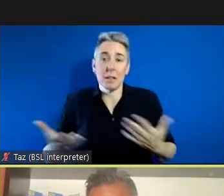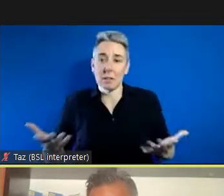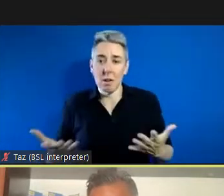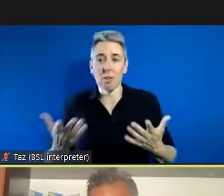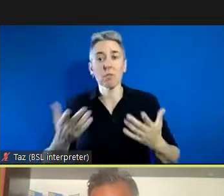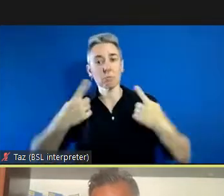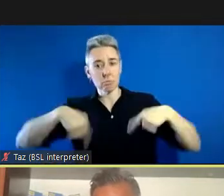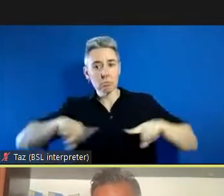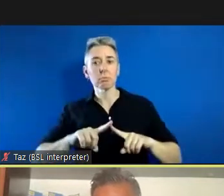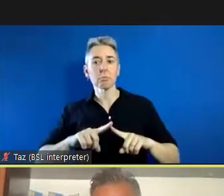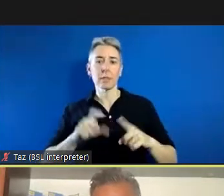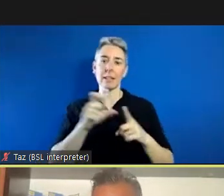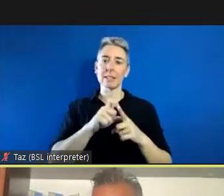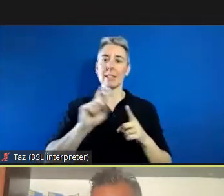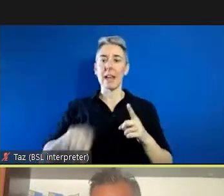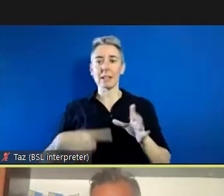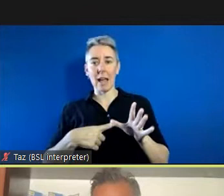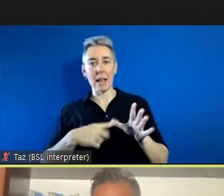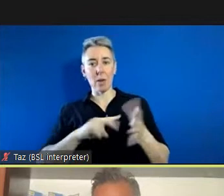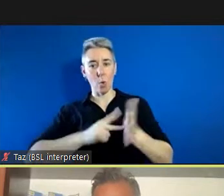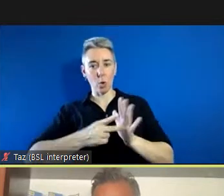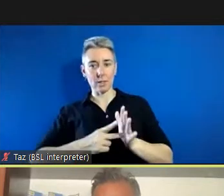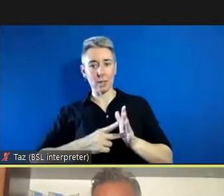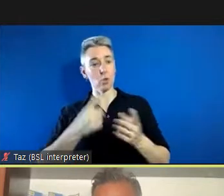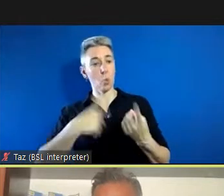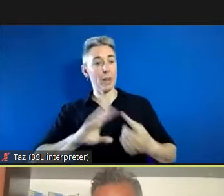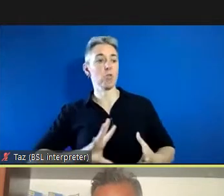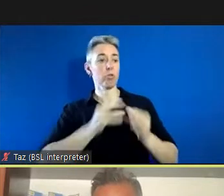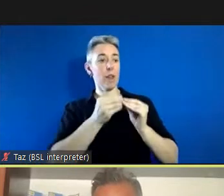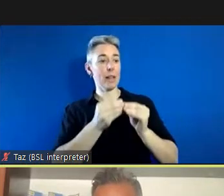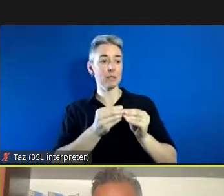courses and support. We do not believe these courses are going to change the structural racism